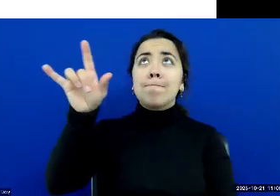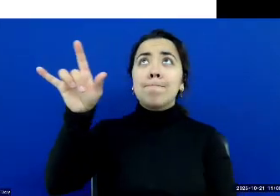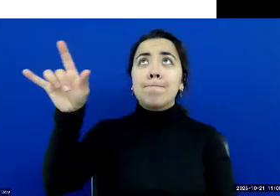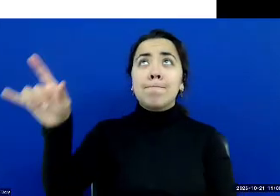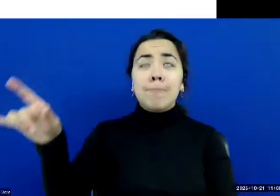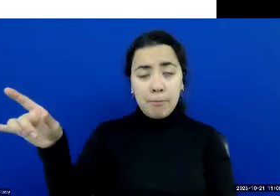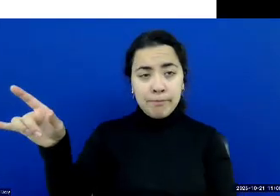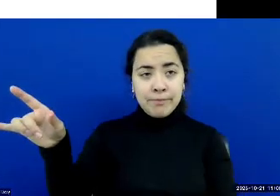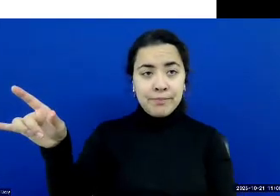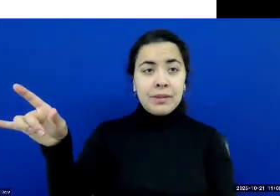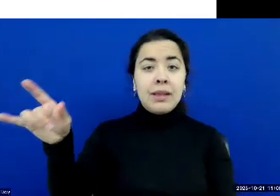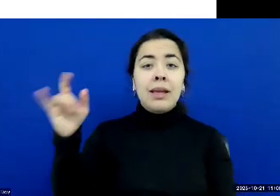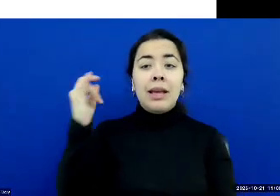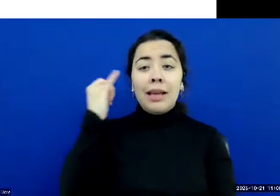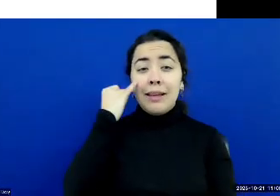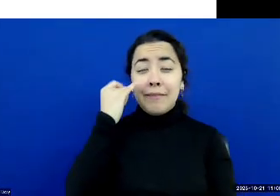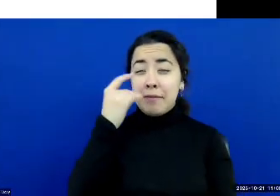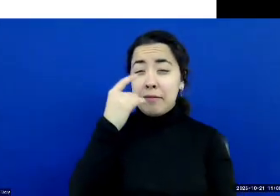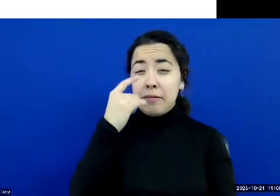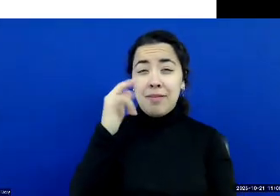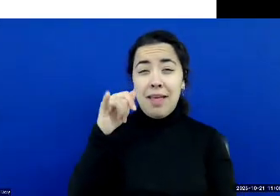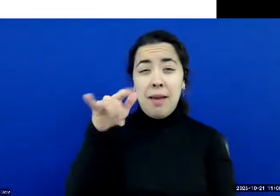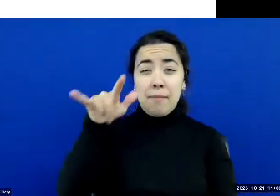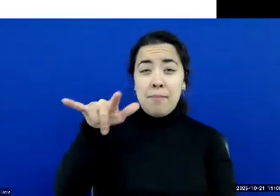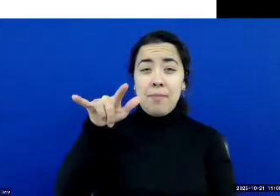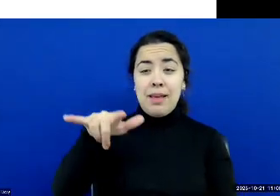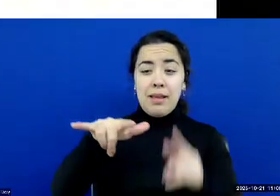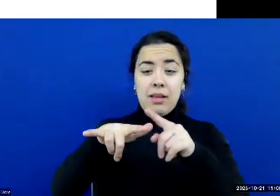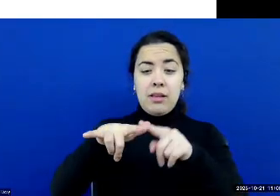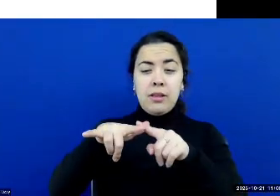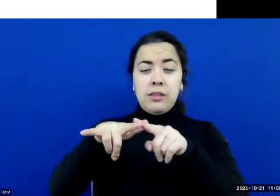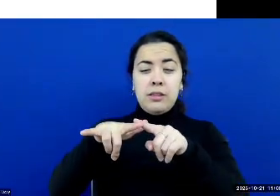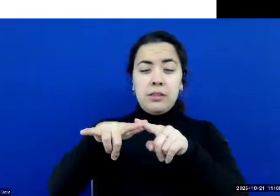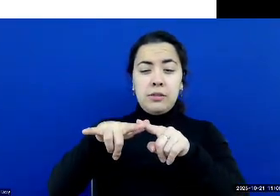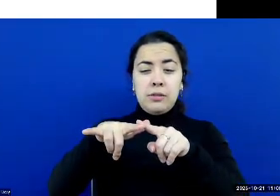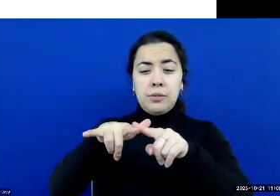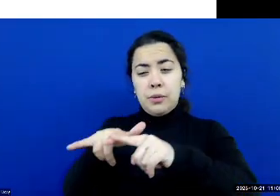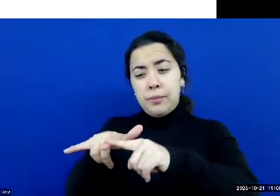Kathleen DeForest: If the nose of that plane is shifted 3.5 degrees to the south.